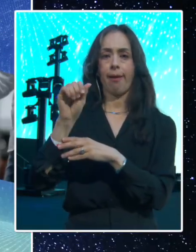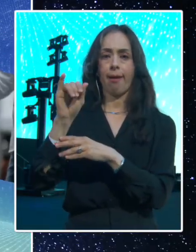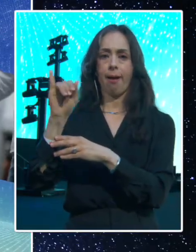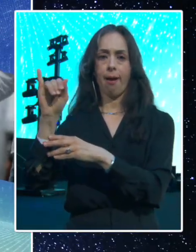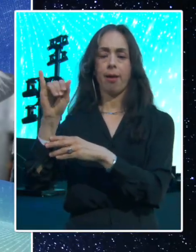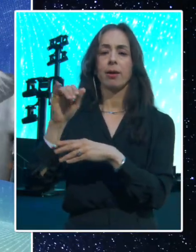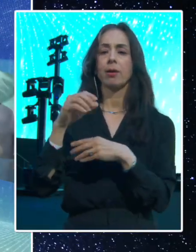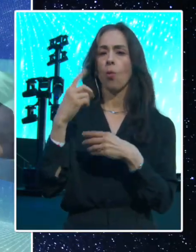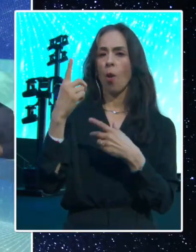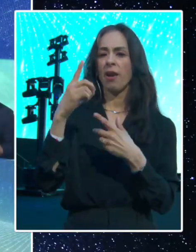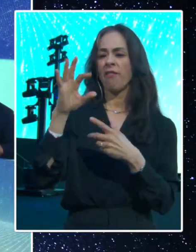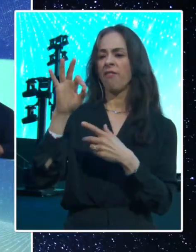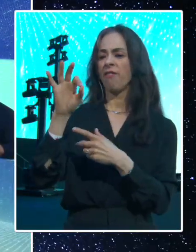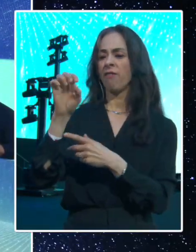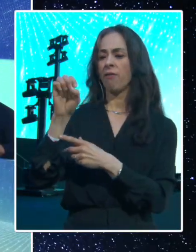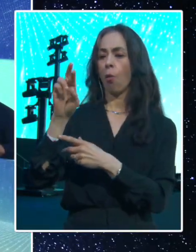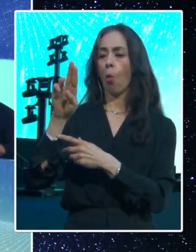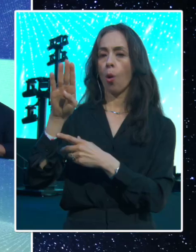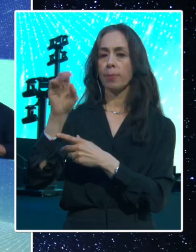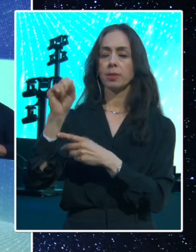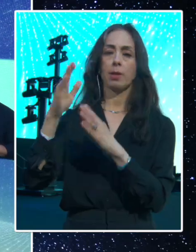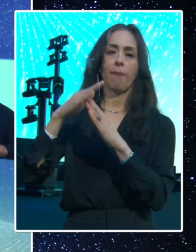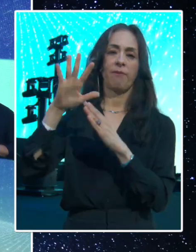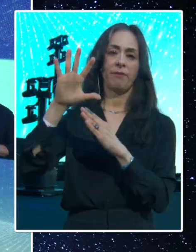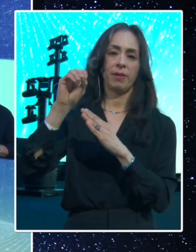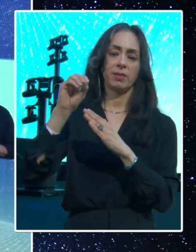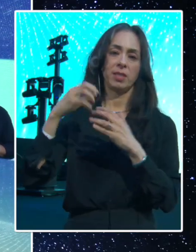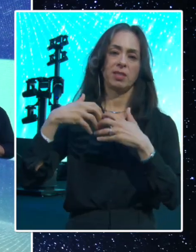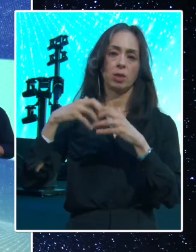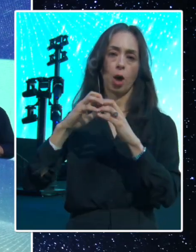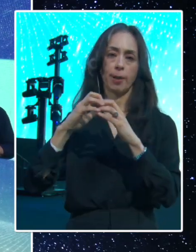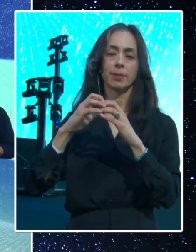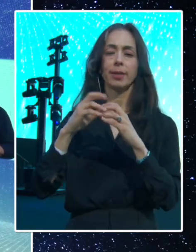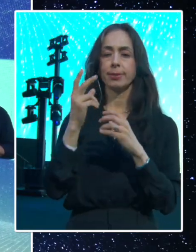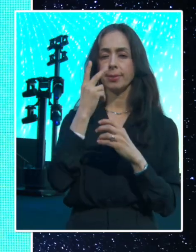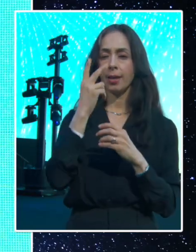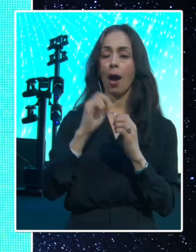It was recently named as one of the Forbes Top 50 AI Startups.